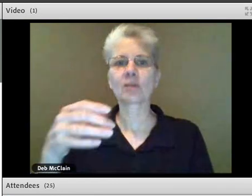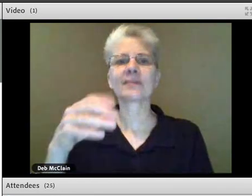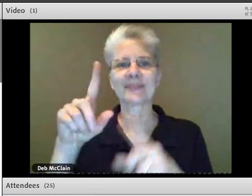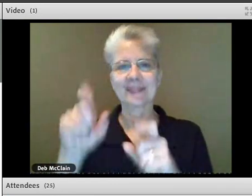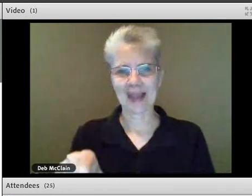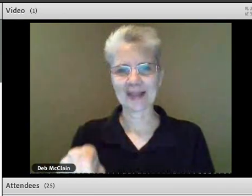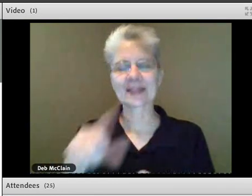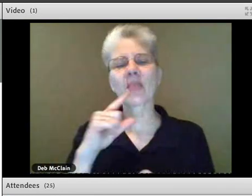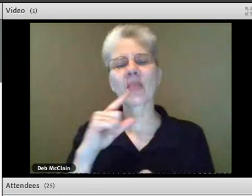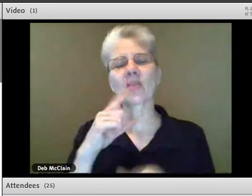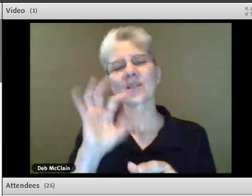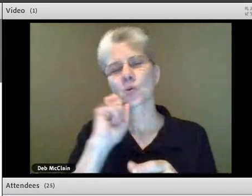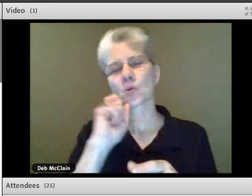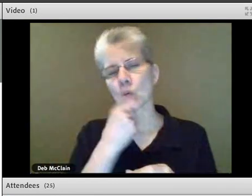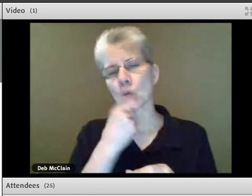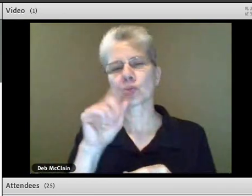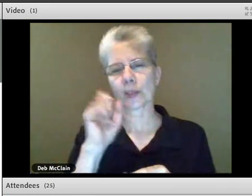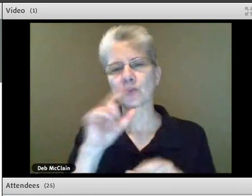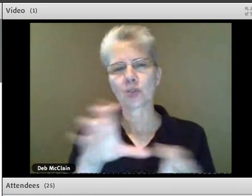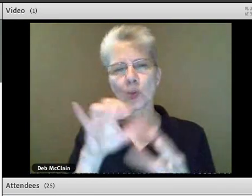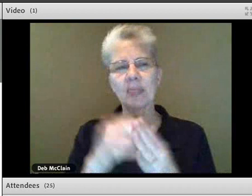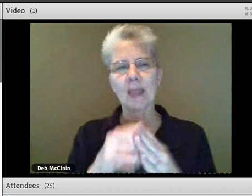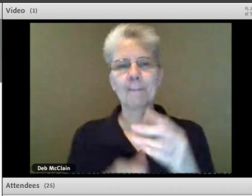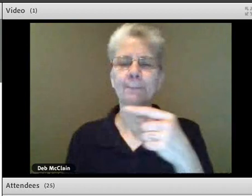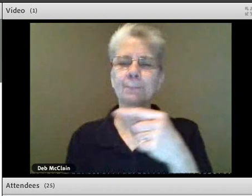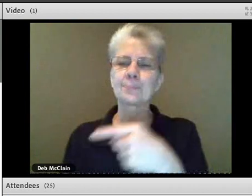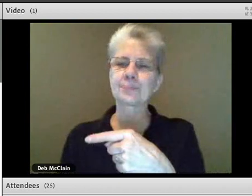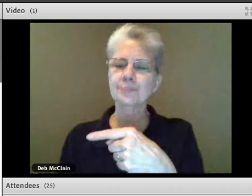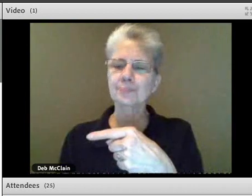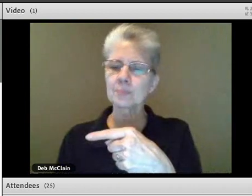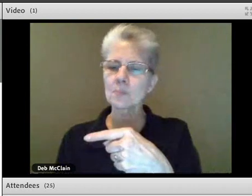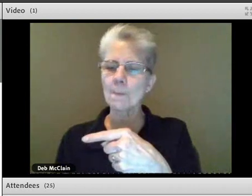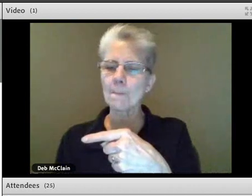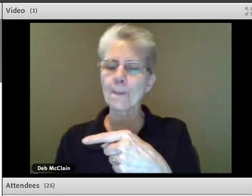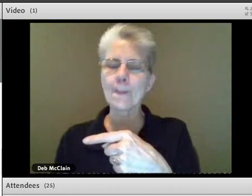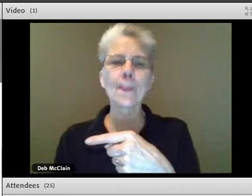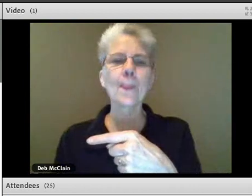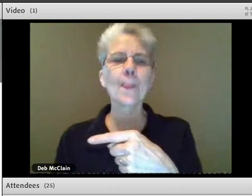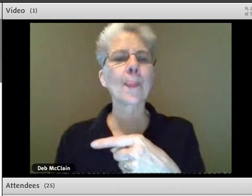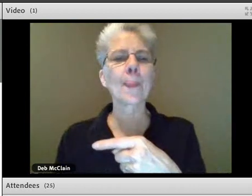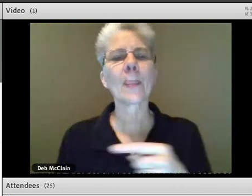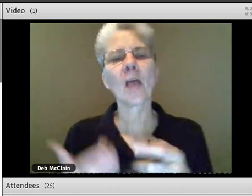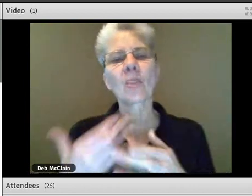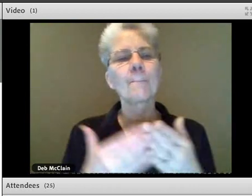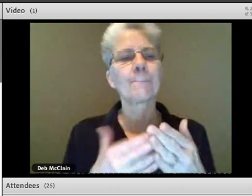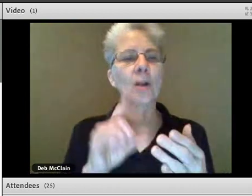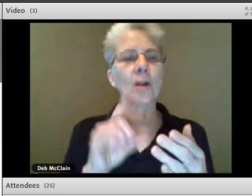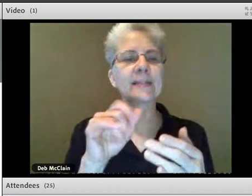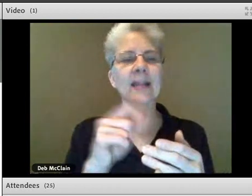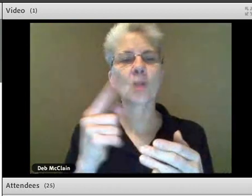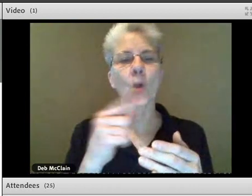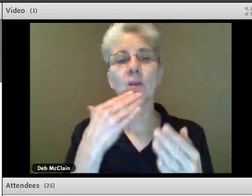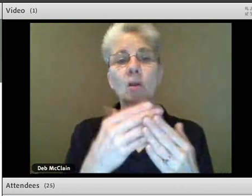and there's lots of cool tricks you can do around that. And one of the other pieces is data is only good if you act on it,